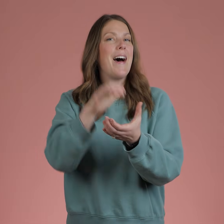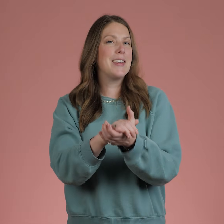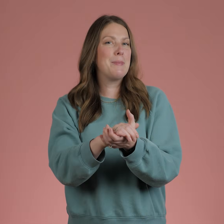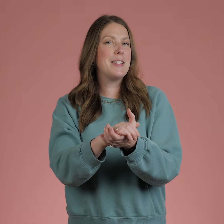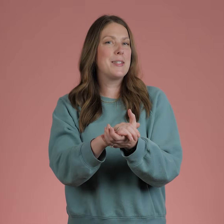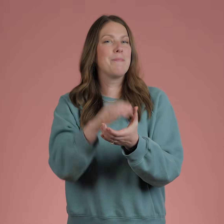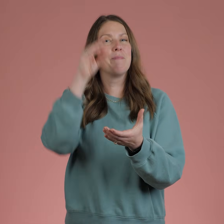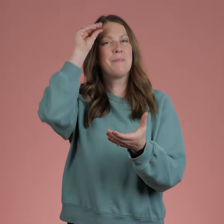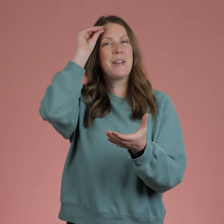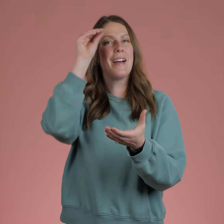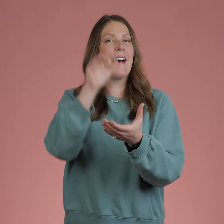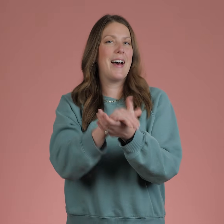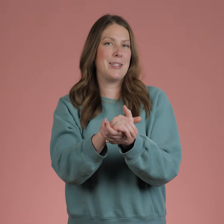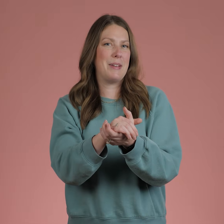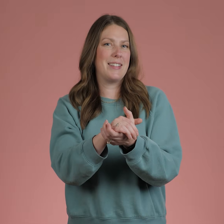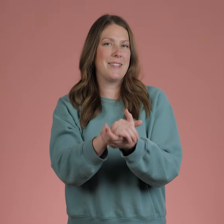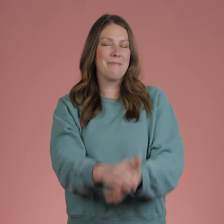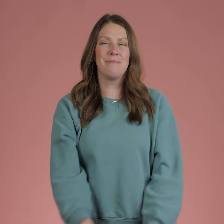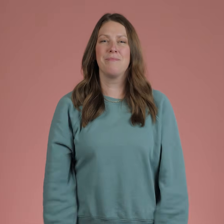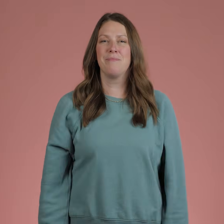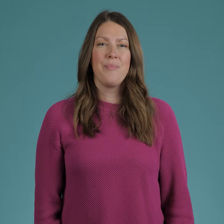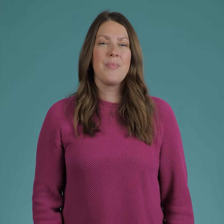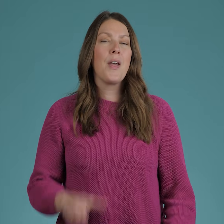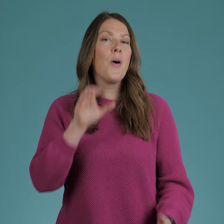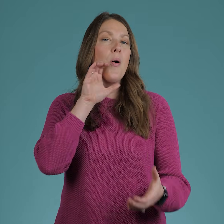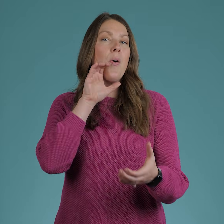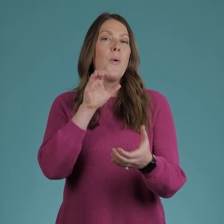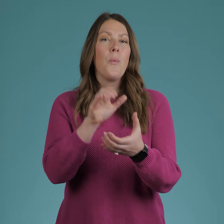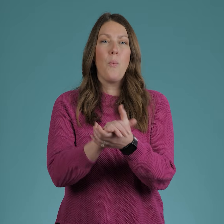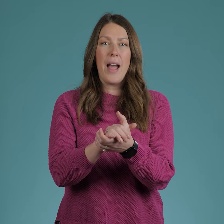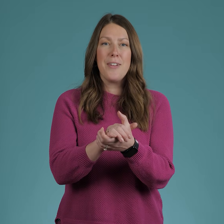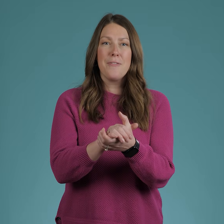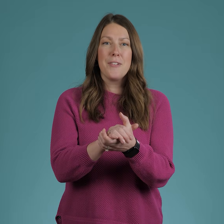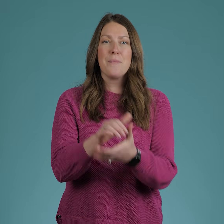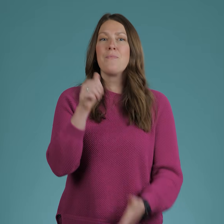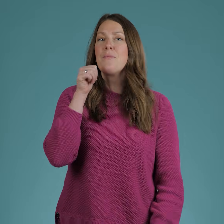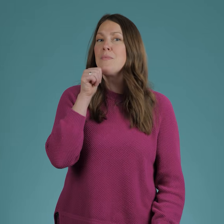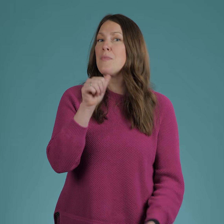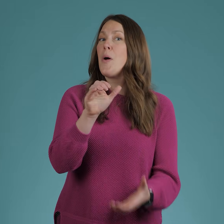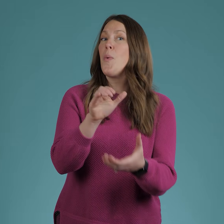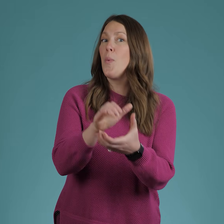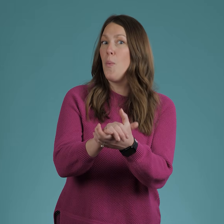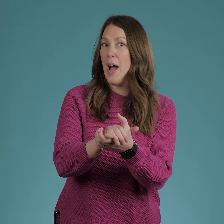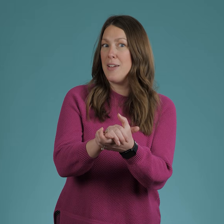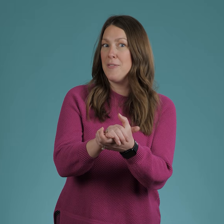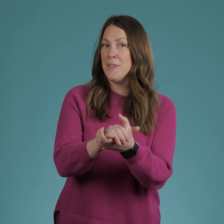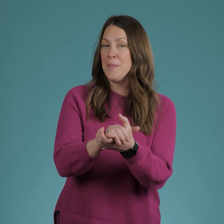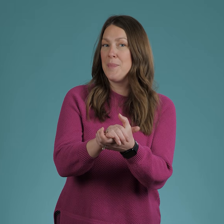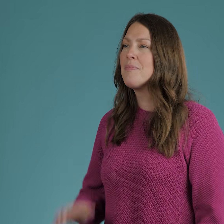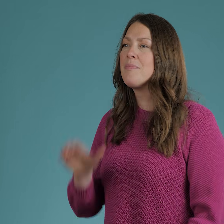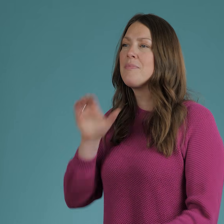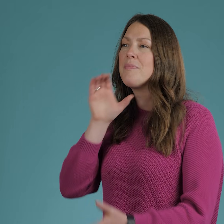Husband. Wife.